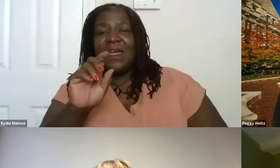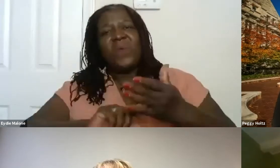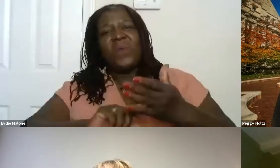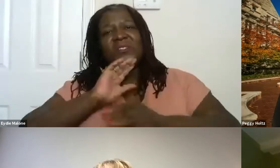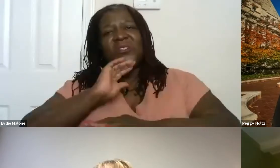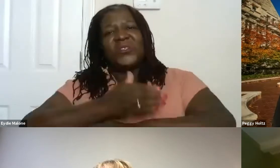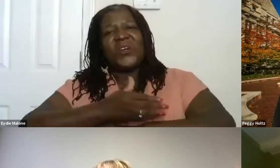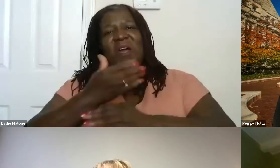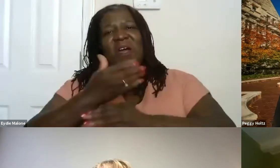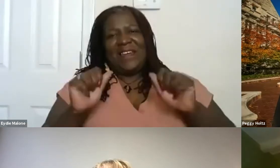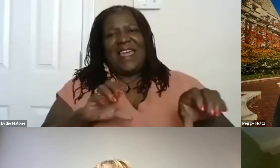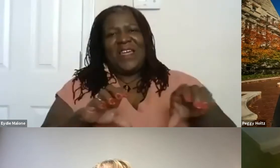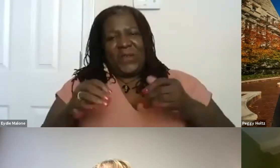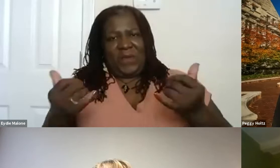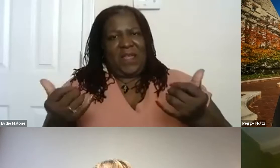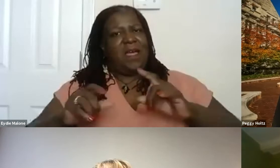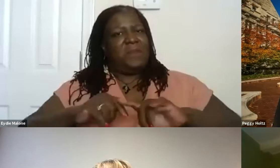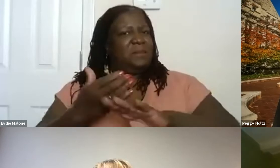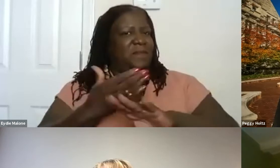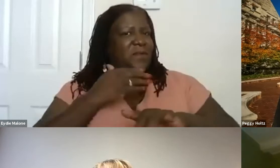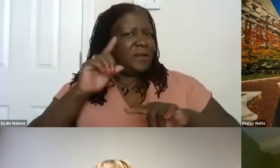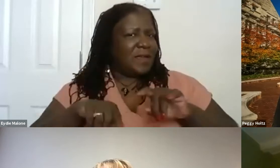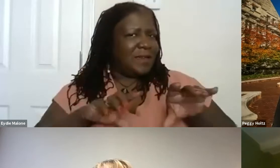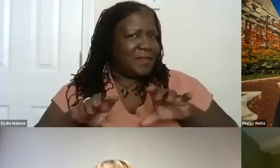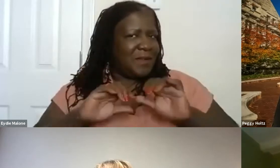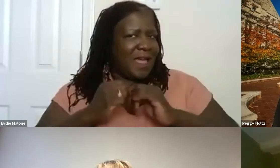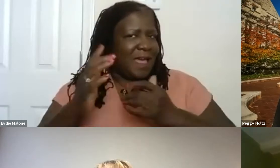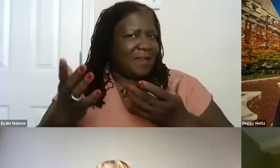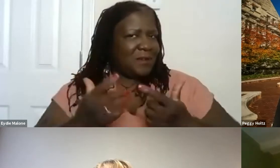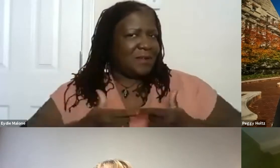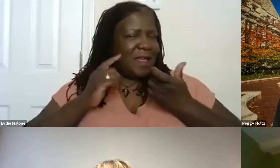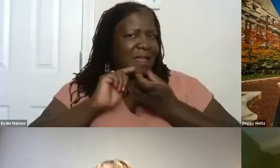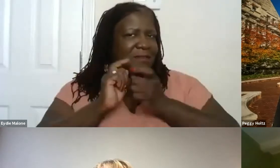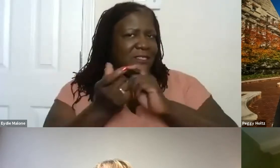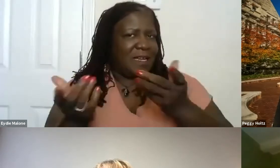that she wasn't able to do before? And how has her life changed after having the vaccine?